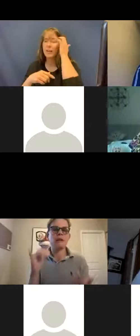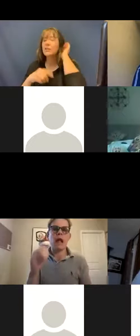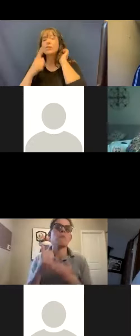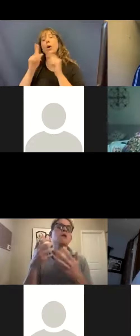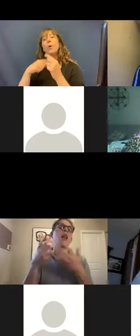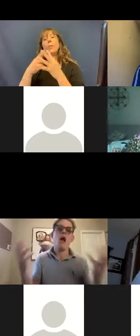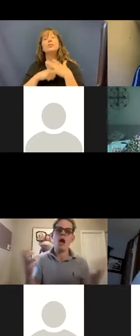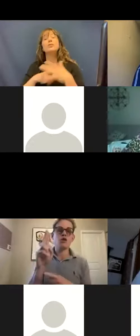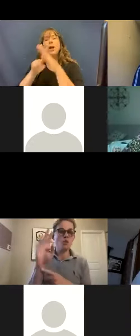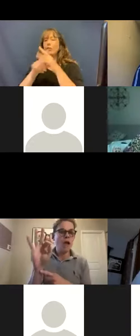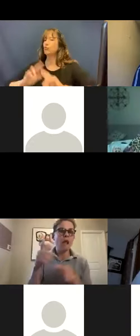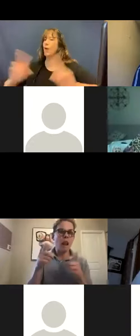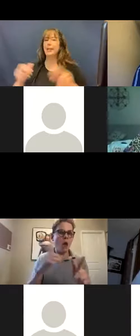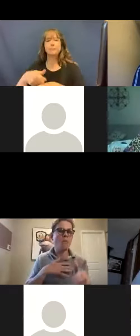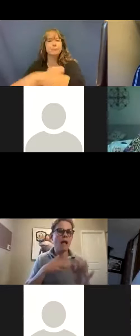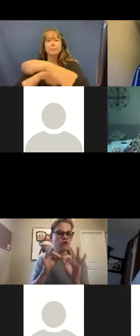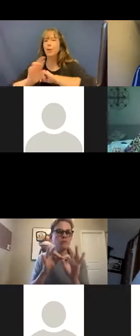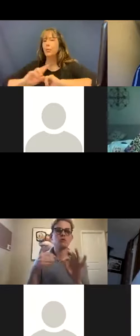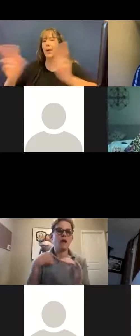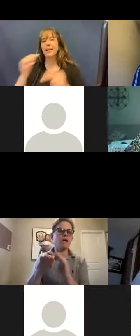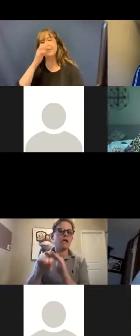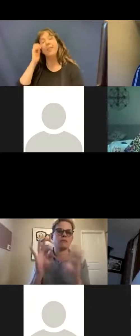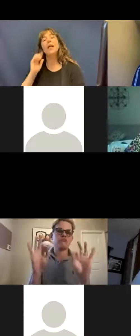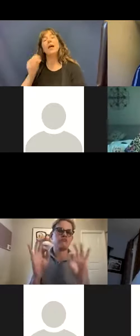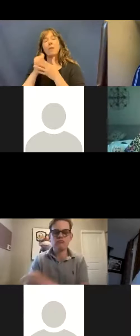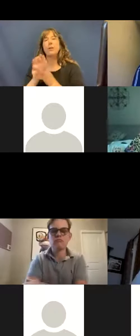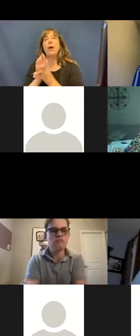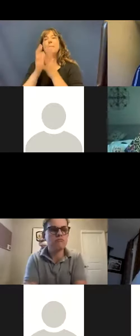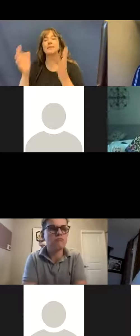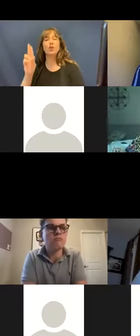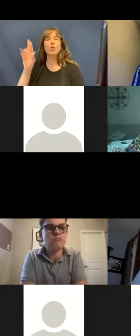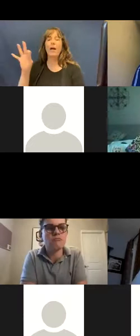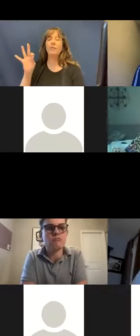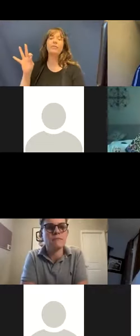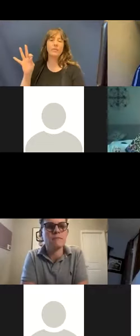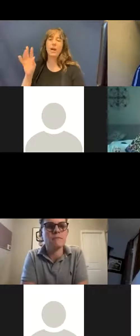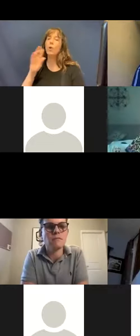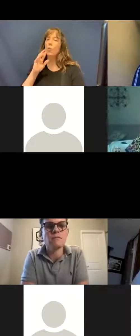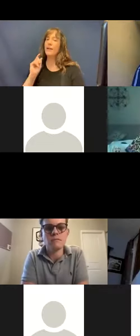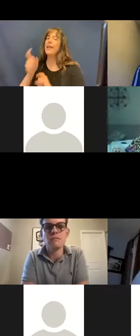ready. They're ready to go. That's helped immensely. UF has given them access to Canvas,